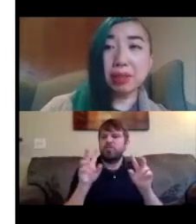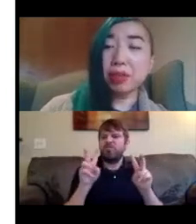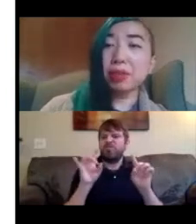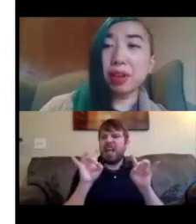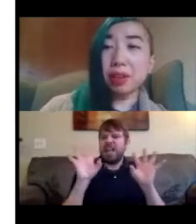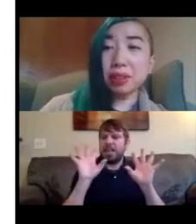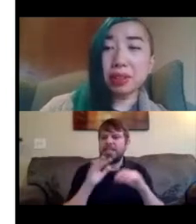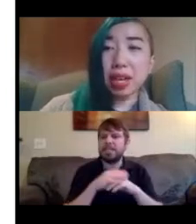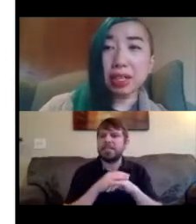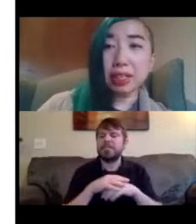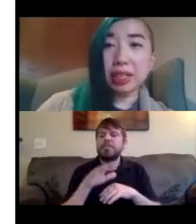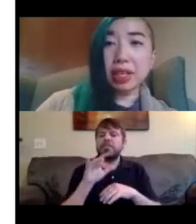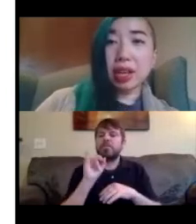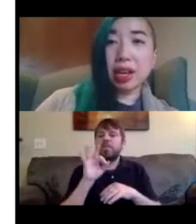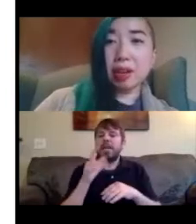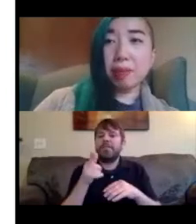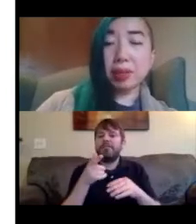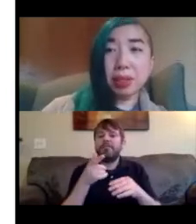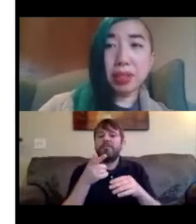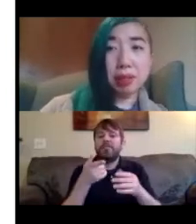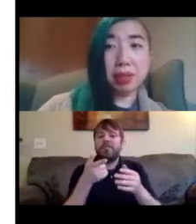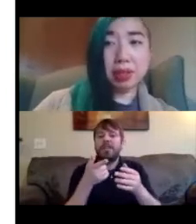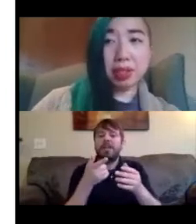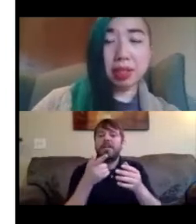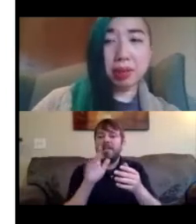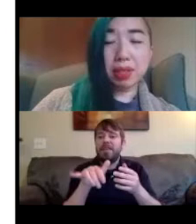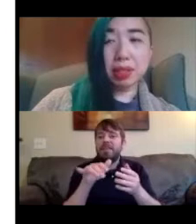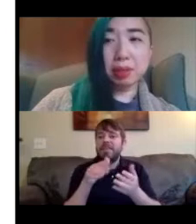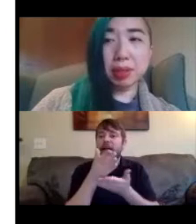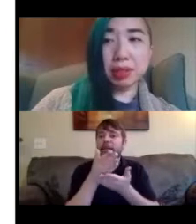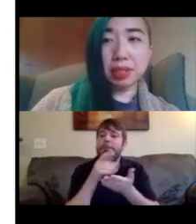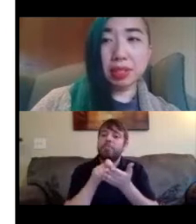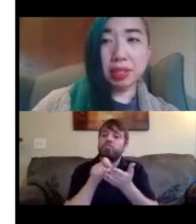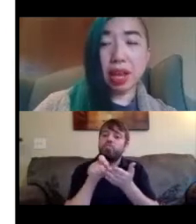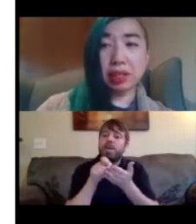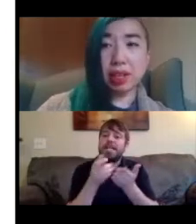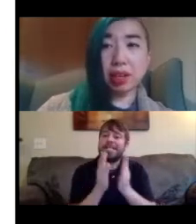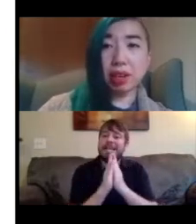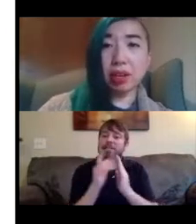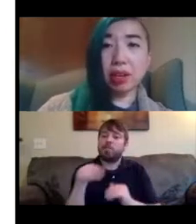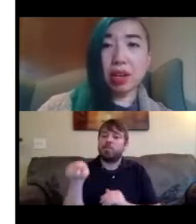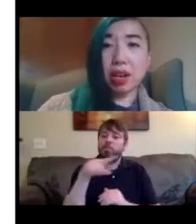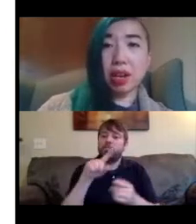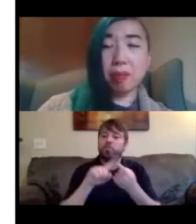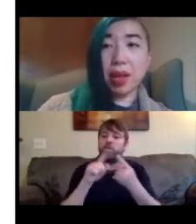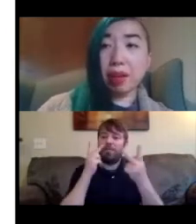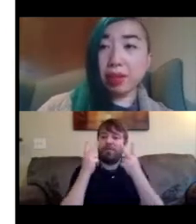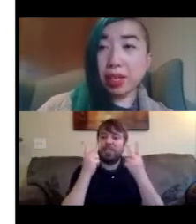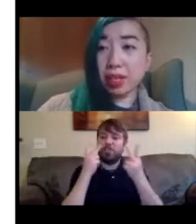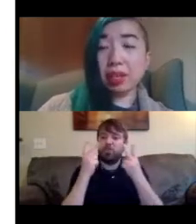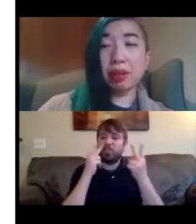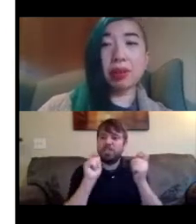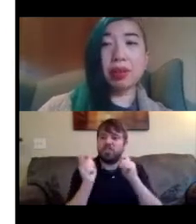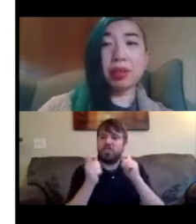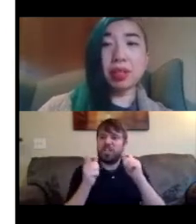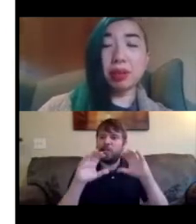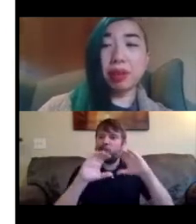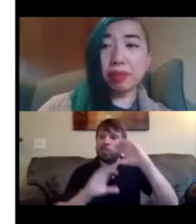visually alter texts--especially if you're dealing with experiences that are heavy or deal with